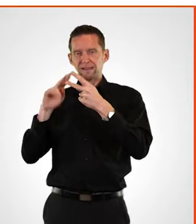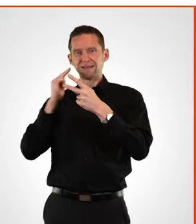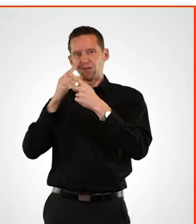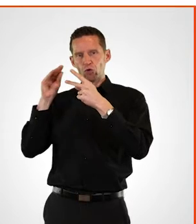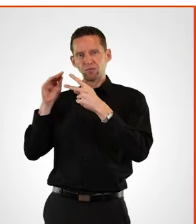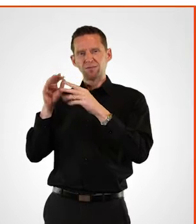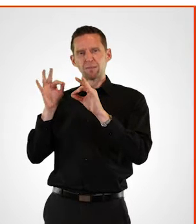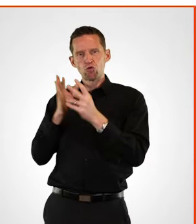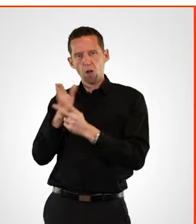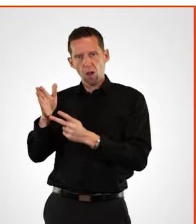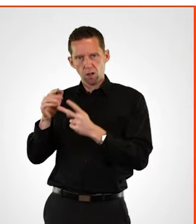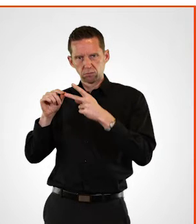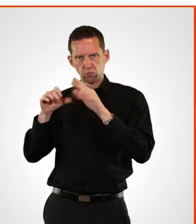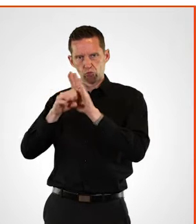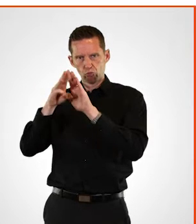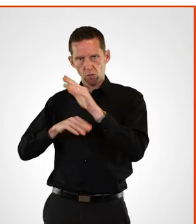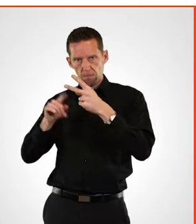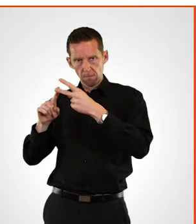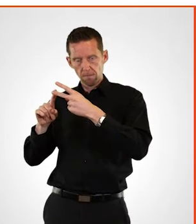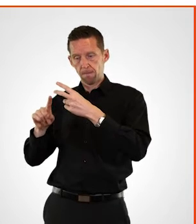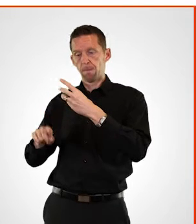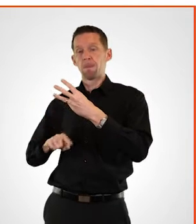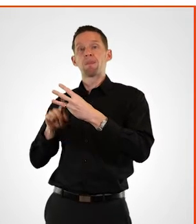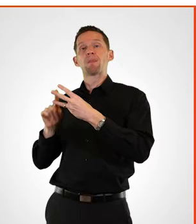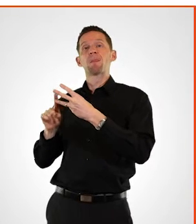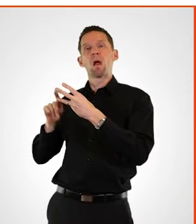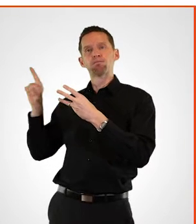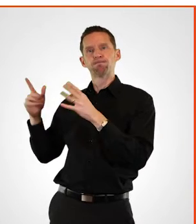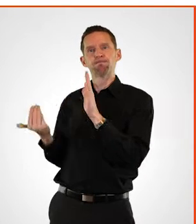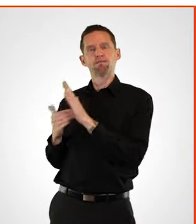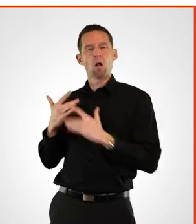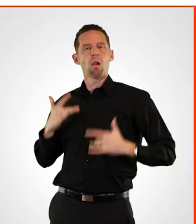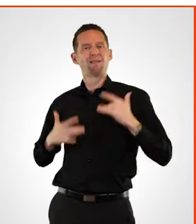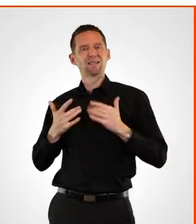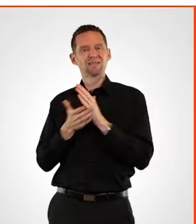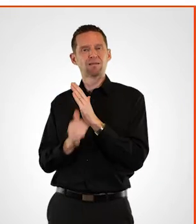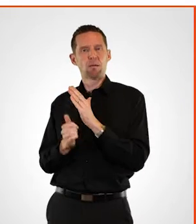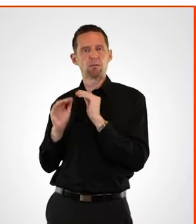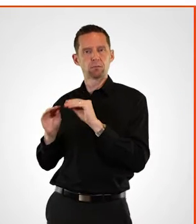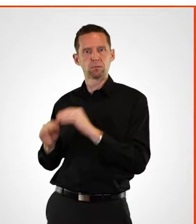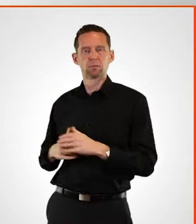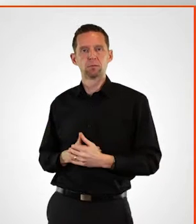the deaf education or specialised curriculum part, and now we're going to start emphasising some of those life skills,